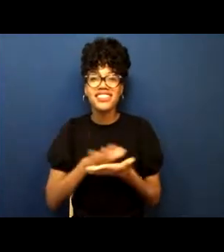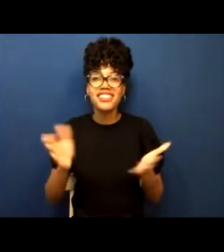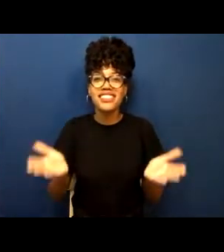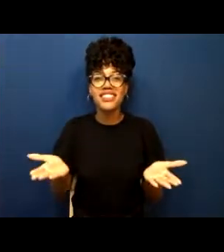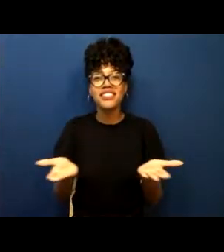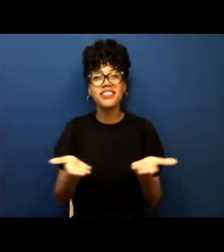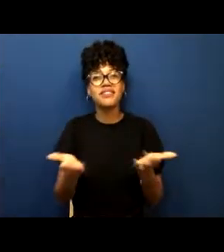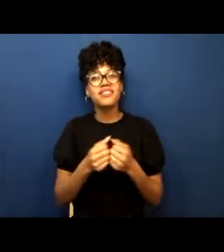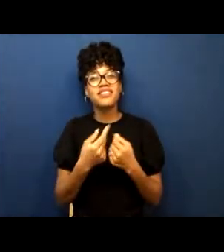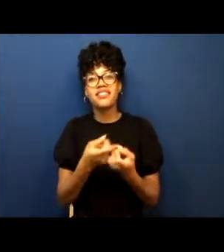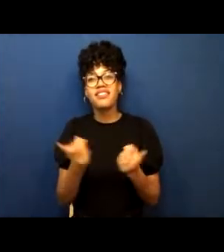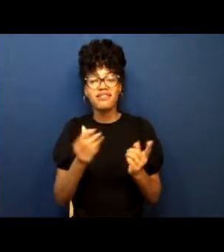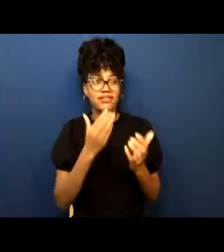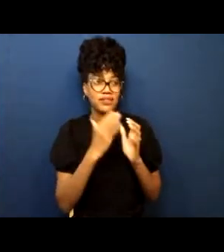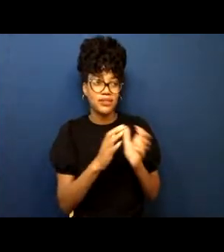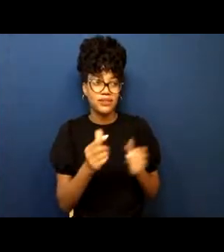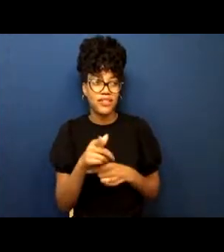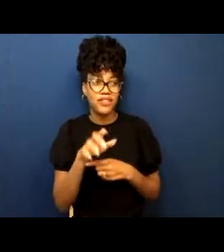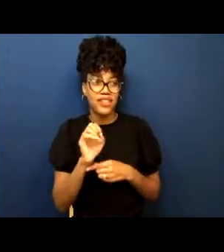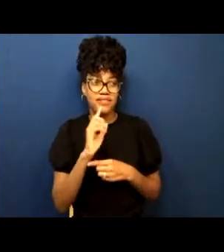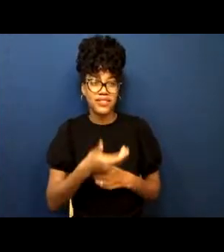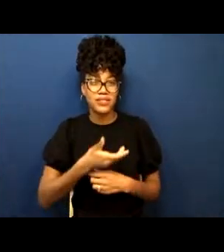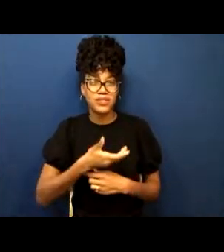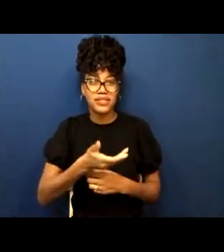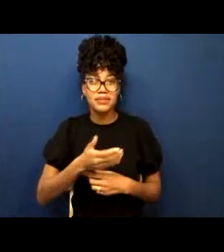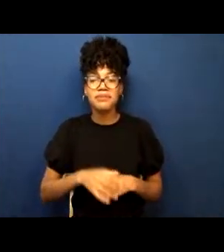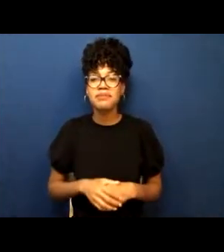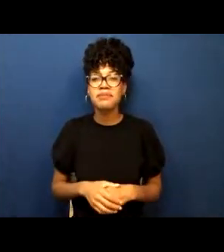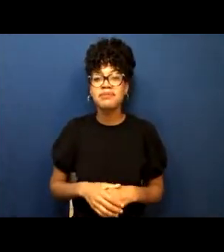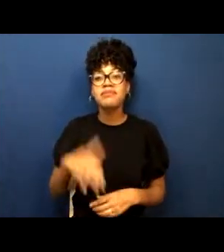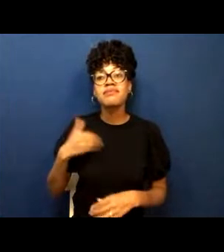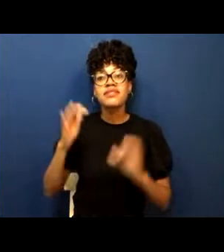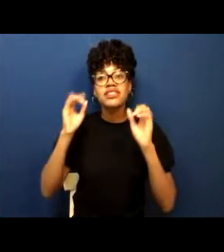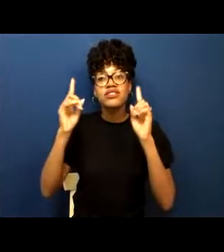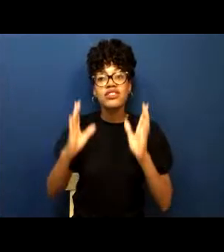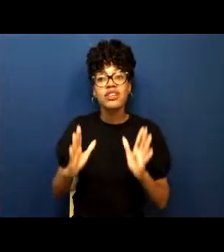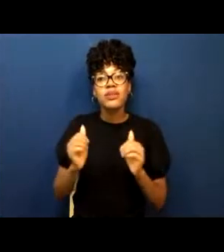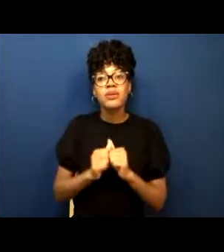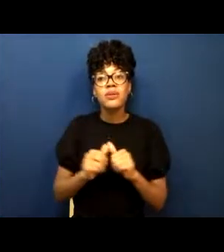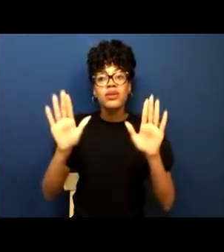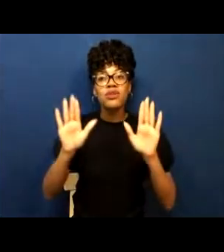And thanks for the introduction, Grace. I'm an educator with the Greater Farallones and Cordell Bank Sanctuaries